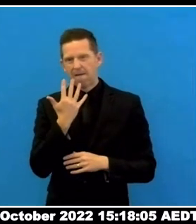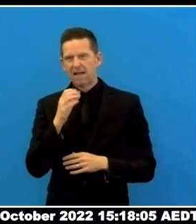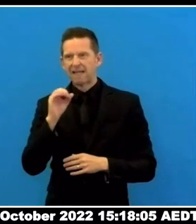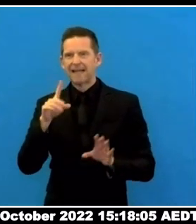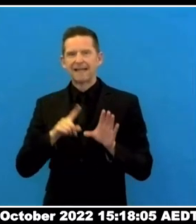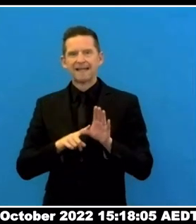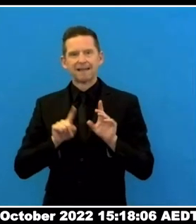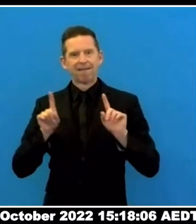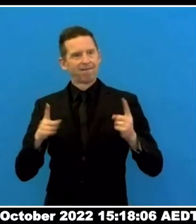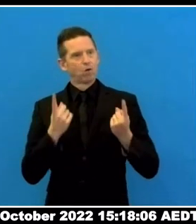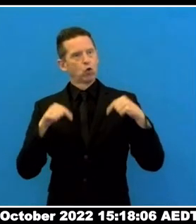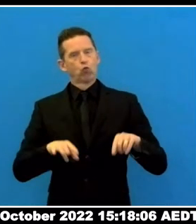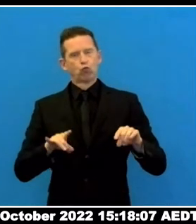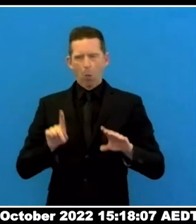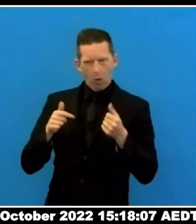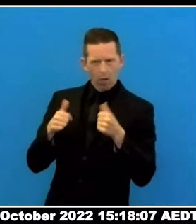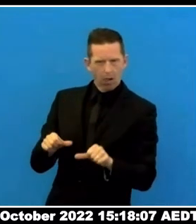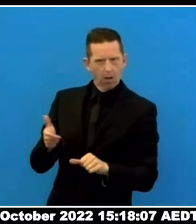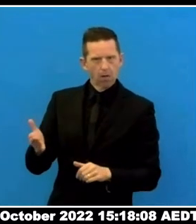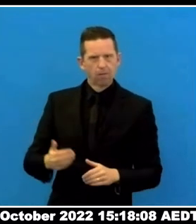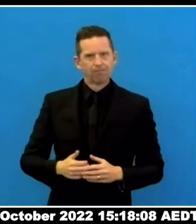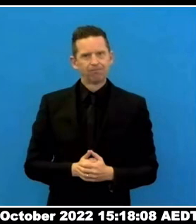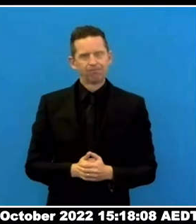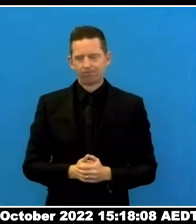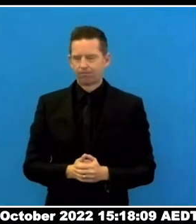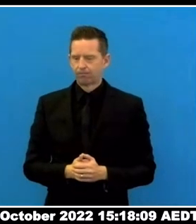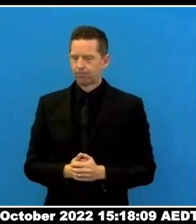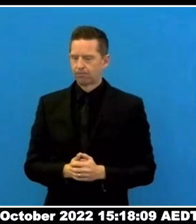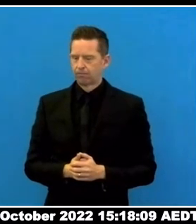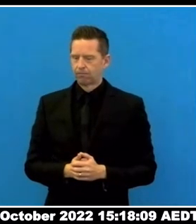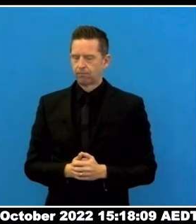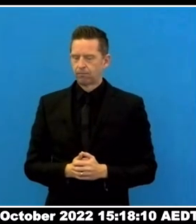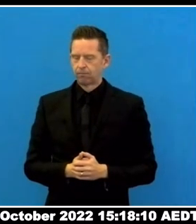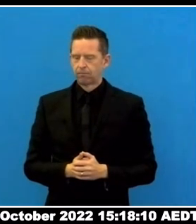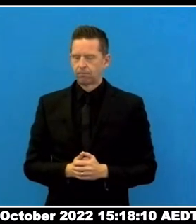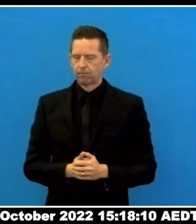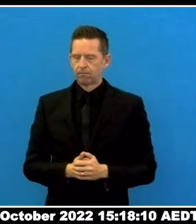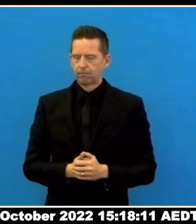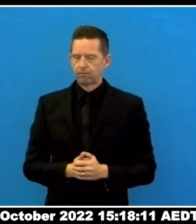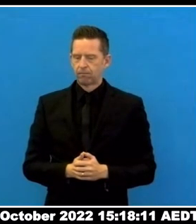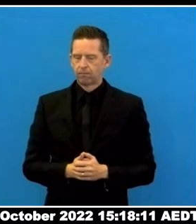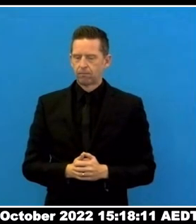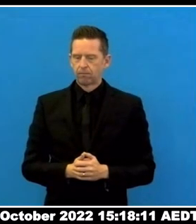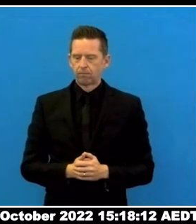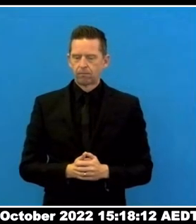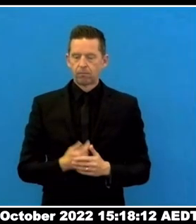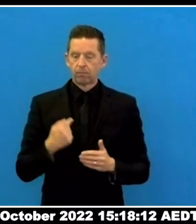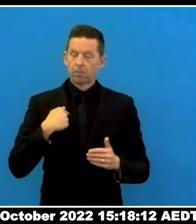what was the experience for the family? I was a happy person who escaped the country